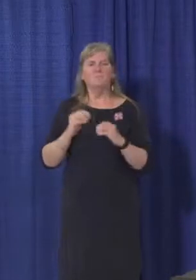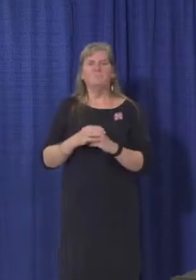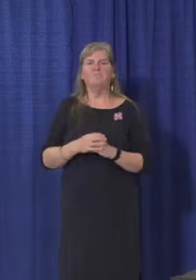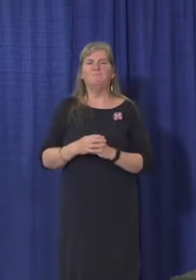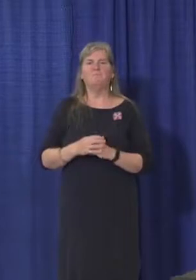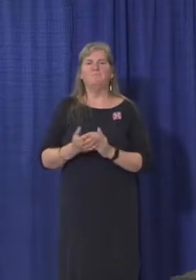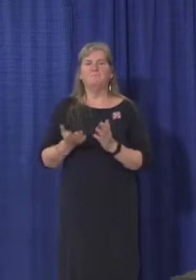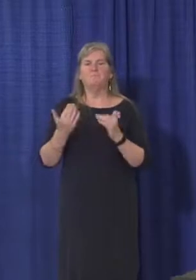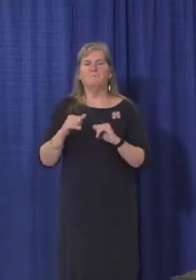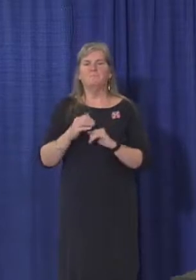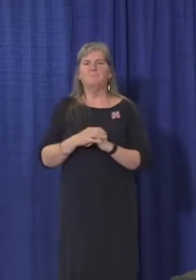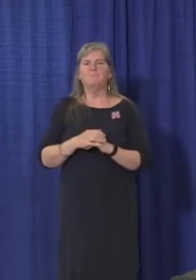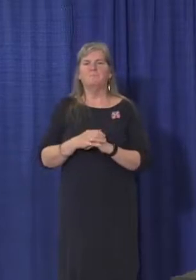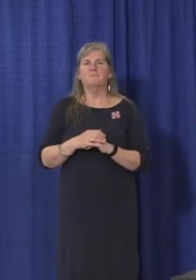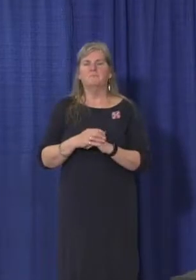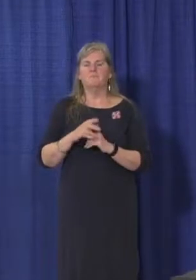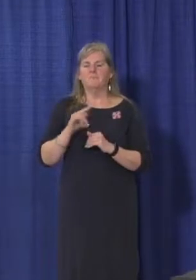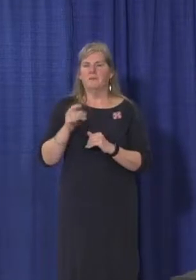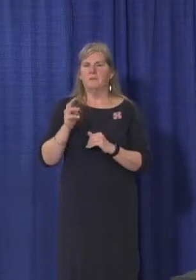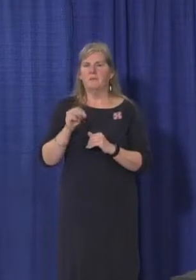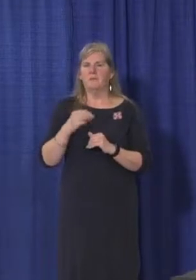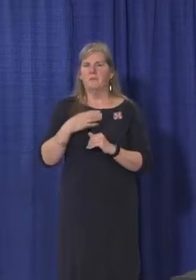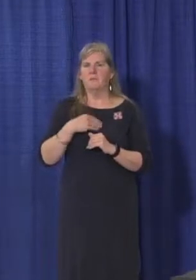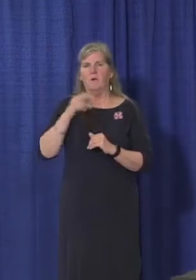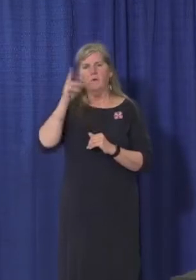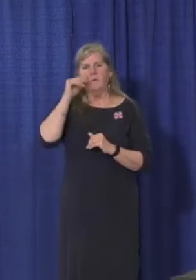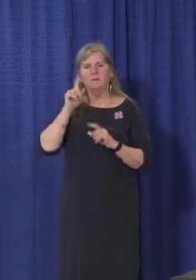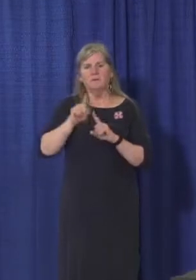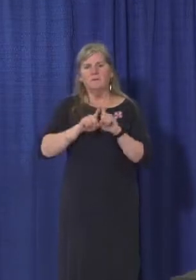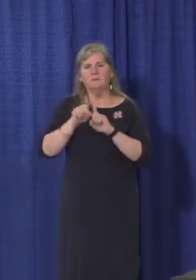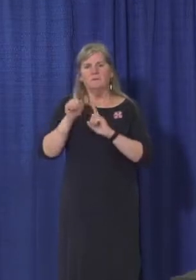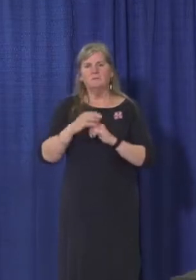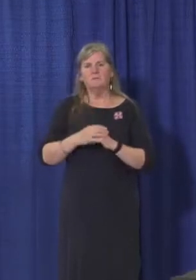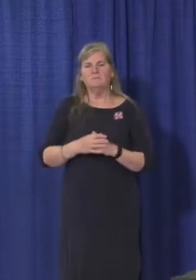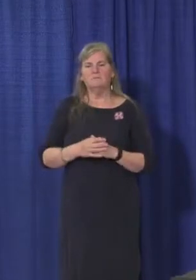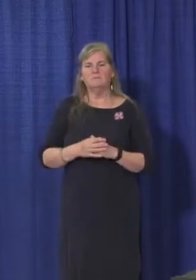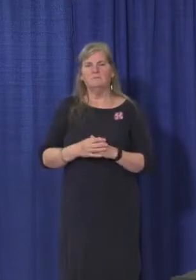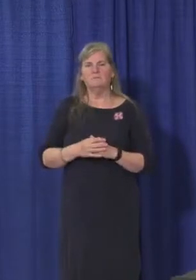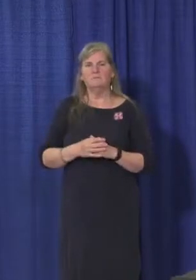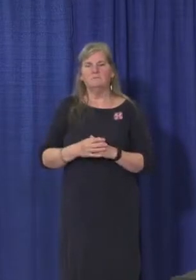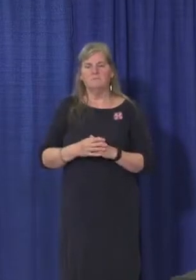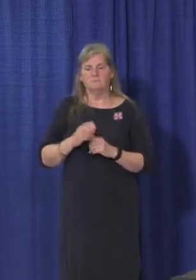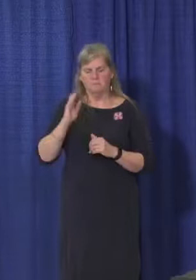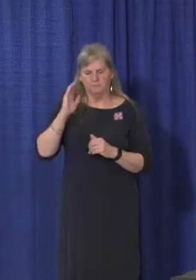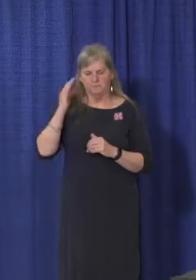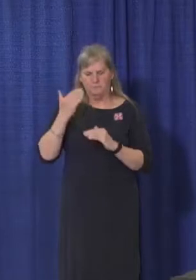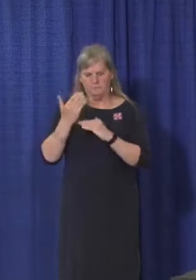Pat: Do have a second question? Reporter: I do not. Pat: Will move to temper the Whitehorse star.